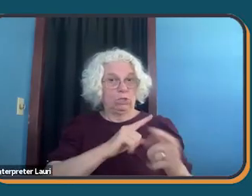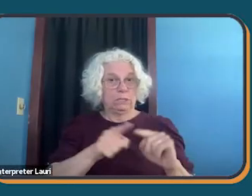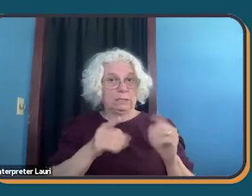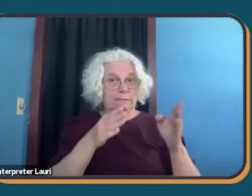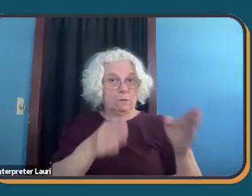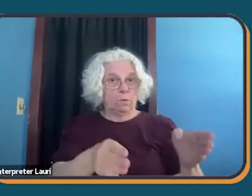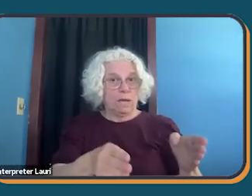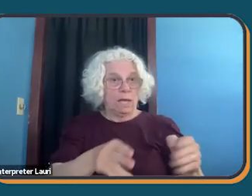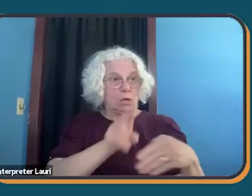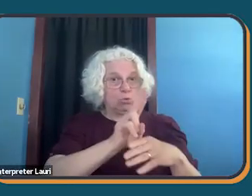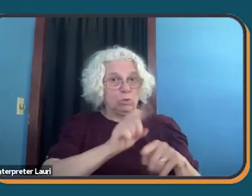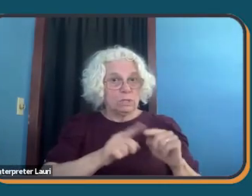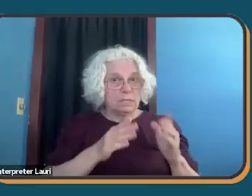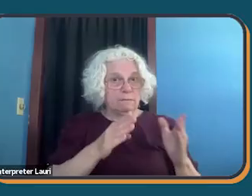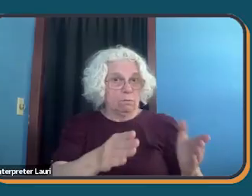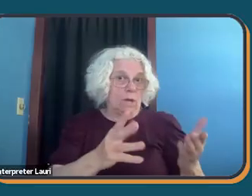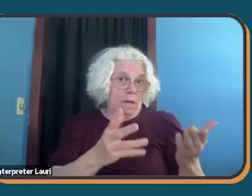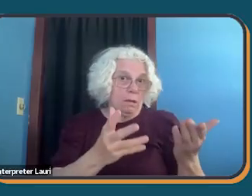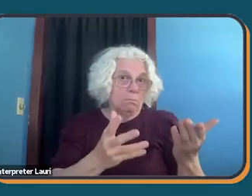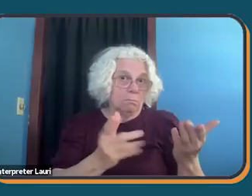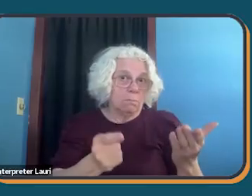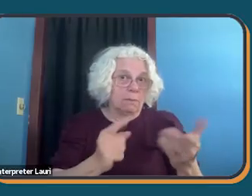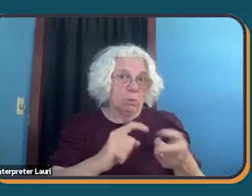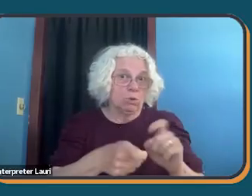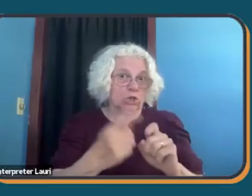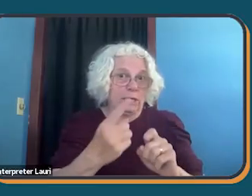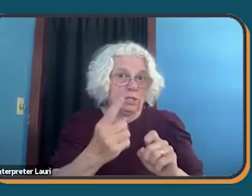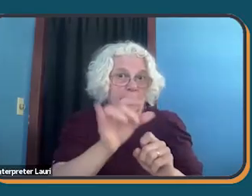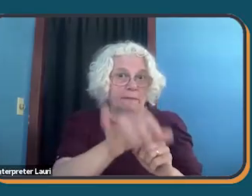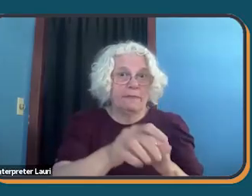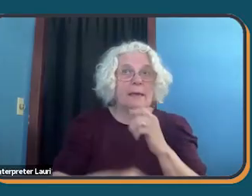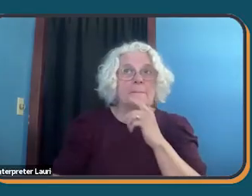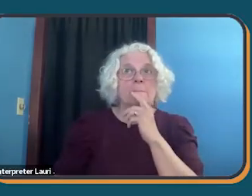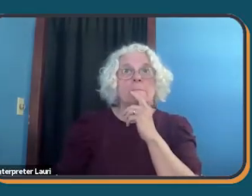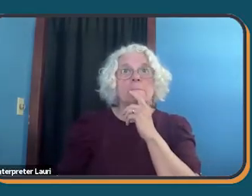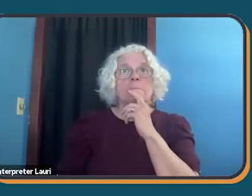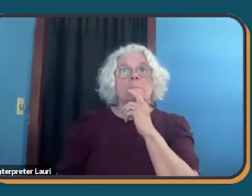if big equipment purchases aren't immediately possible. So, finally, many practices don't have a standardized way